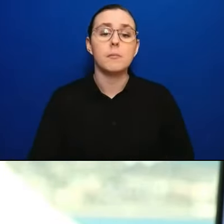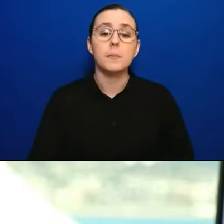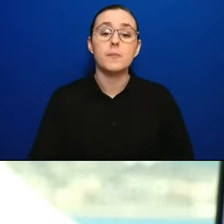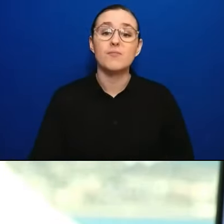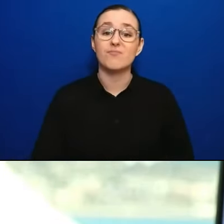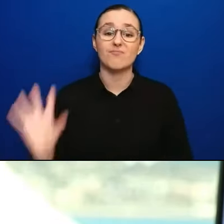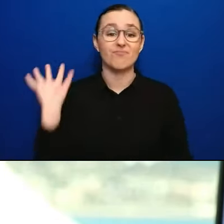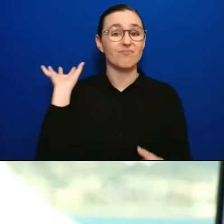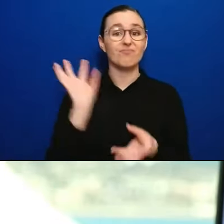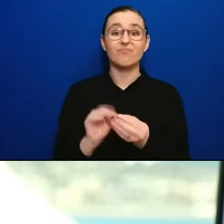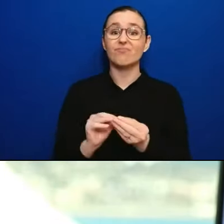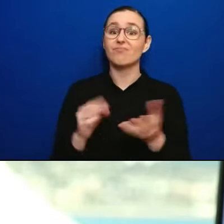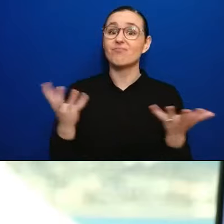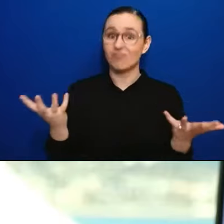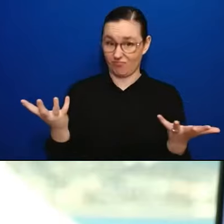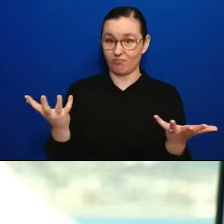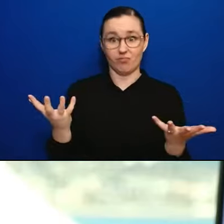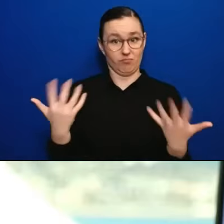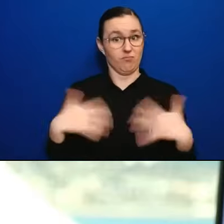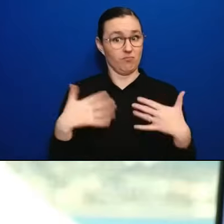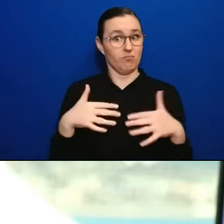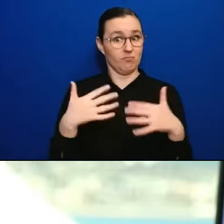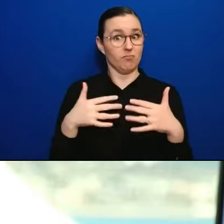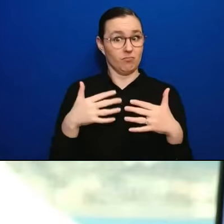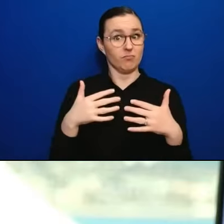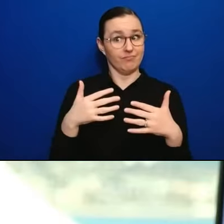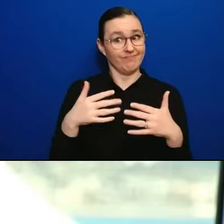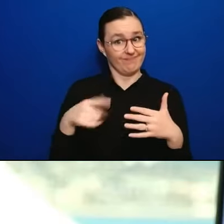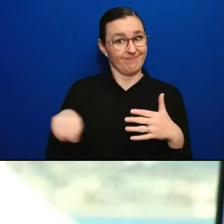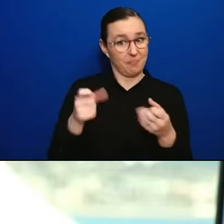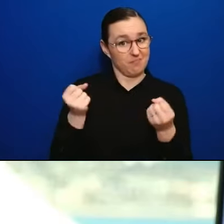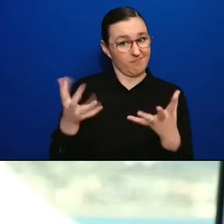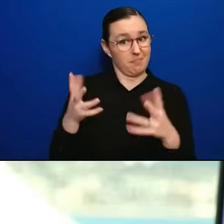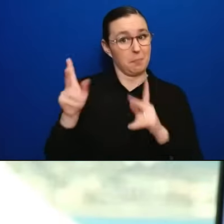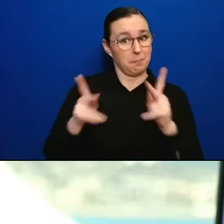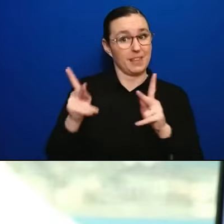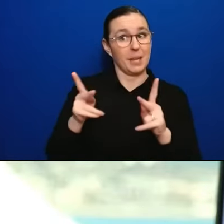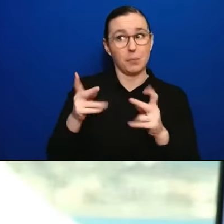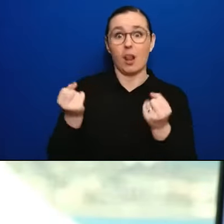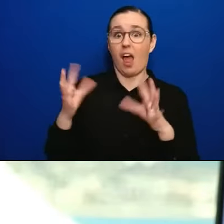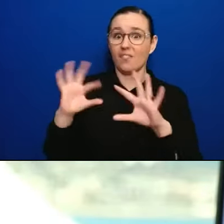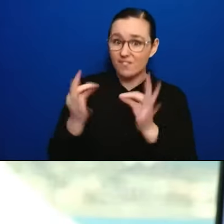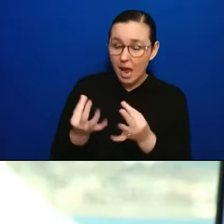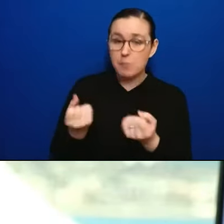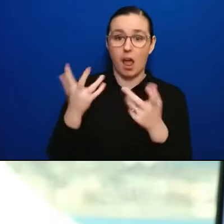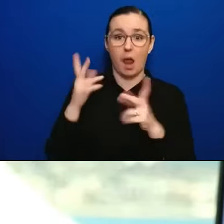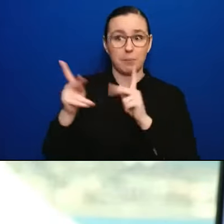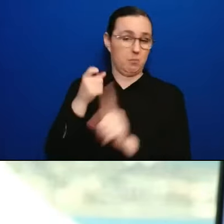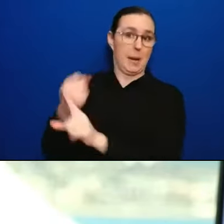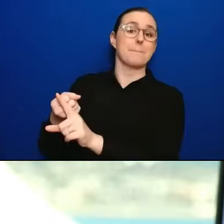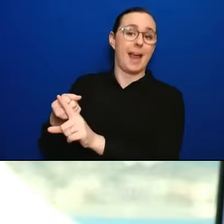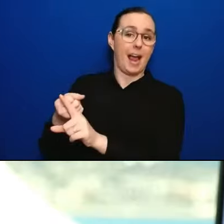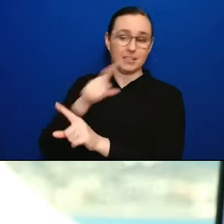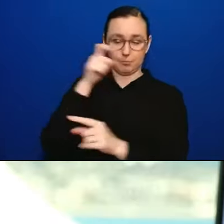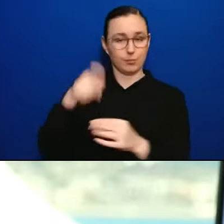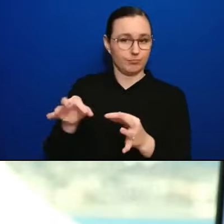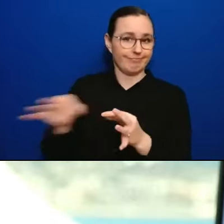in the provincial healthy authority none were postponed in northern to put it in